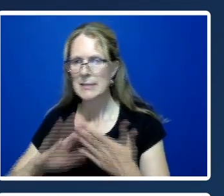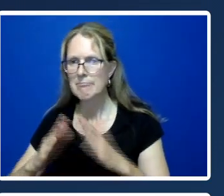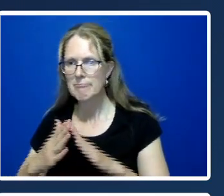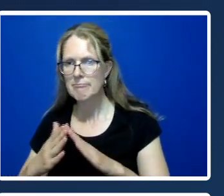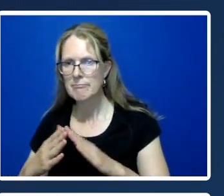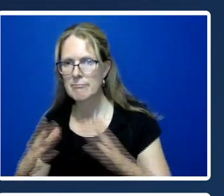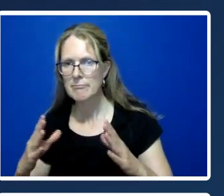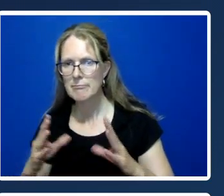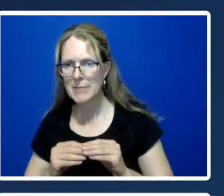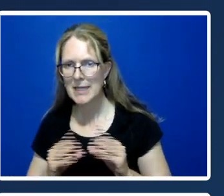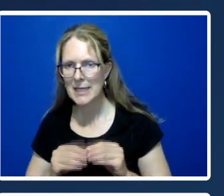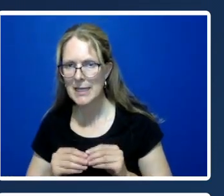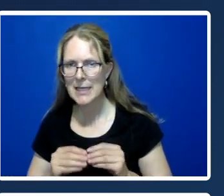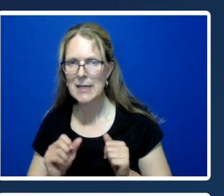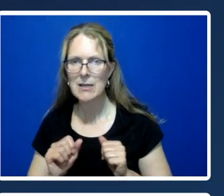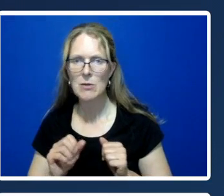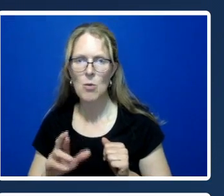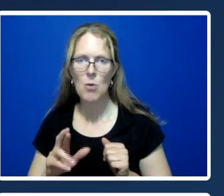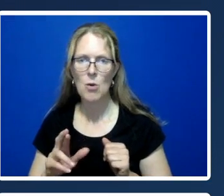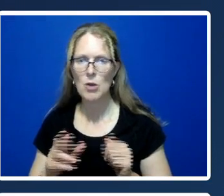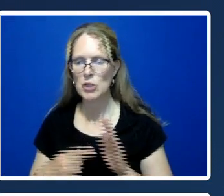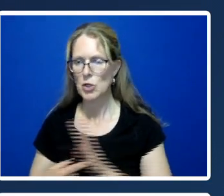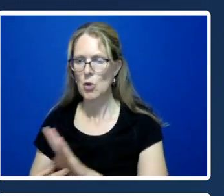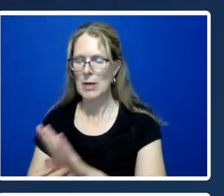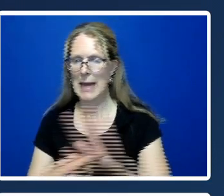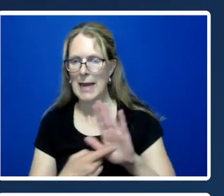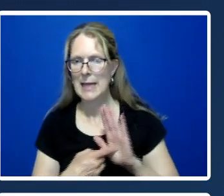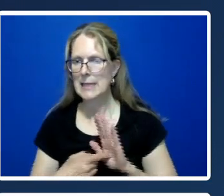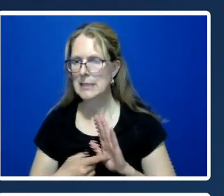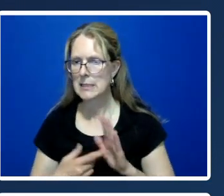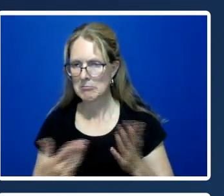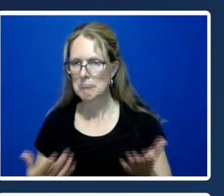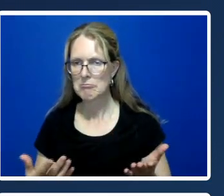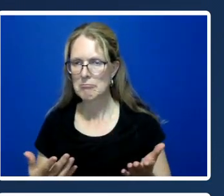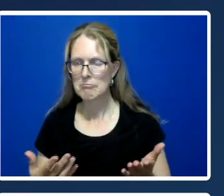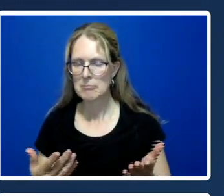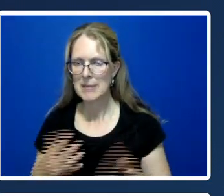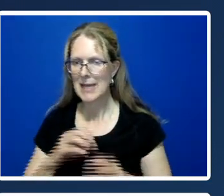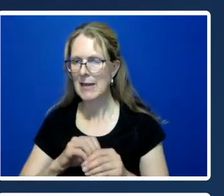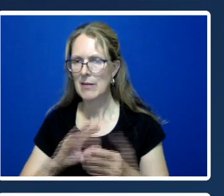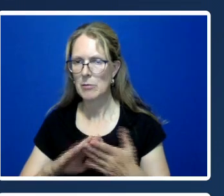or community showcase like Angela did in that community center in East Jordan in Michigan. So,